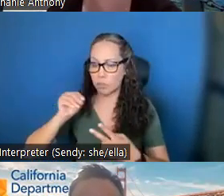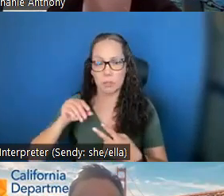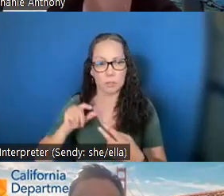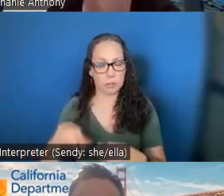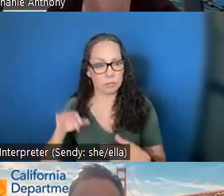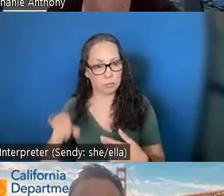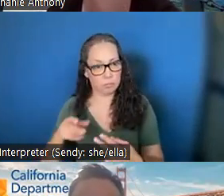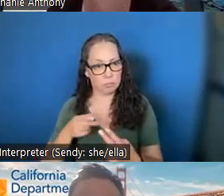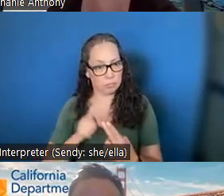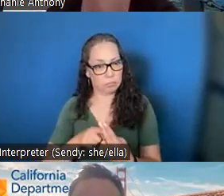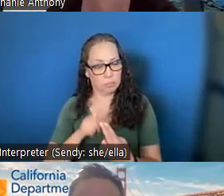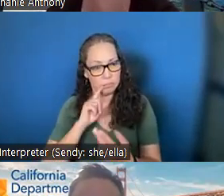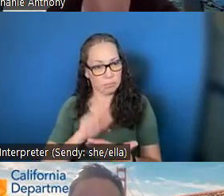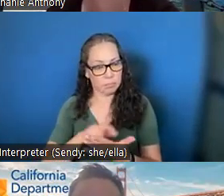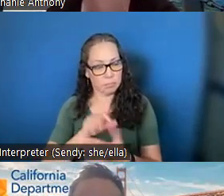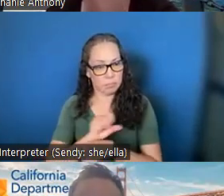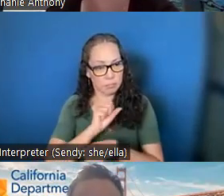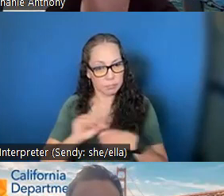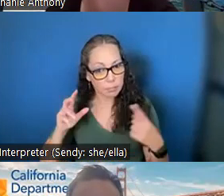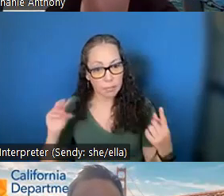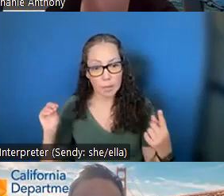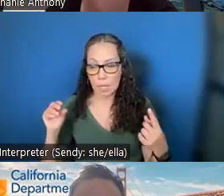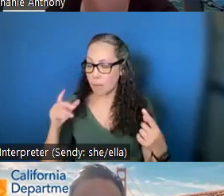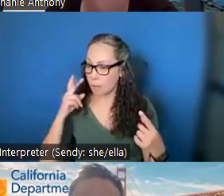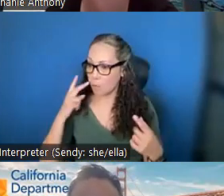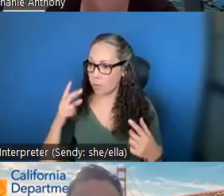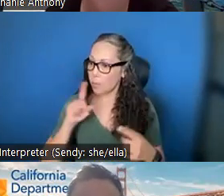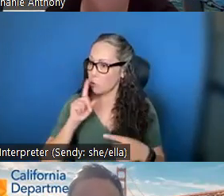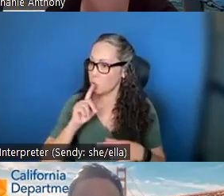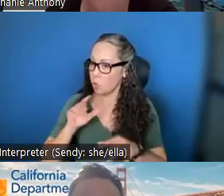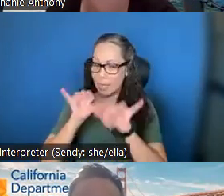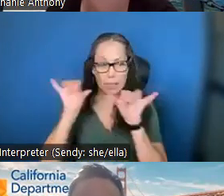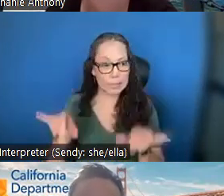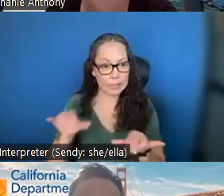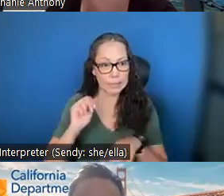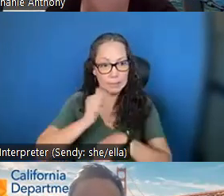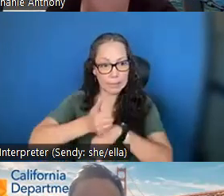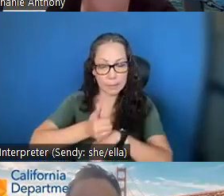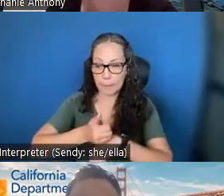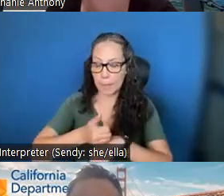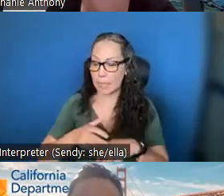have that accountability to make sure that the system um is in place and that it is functional